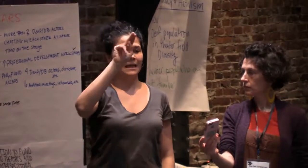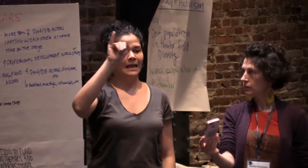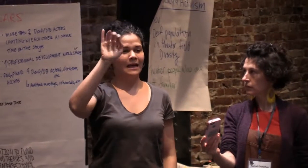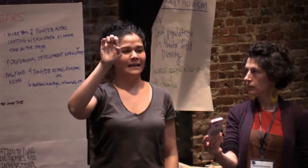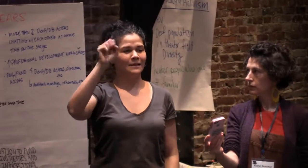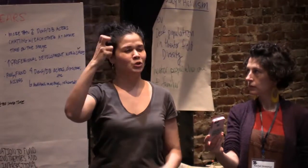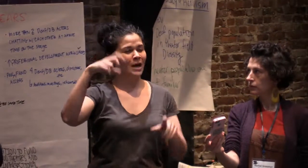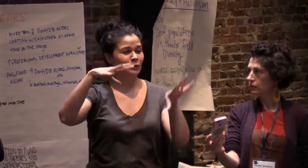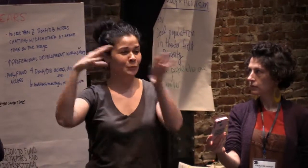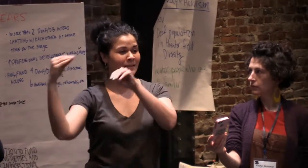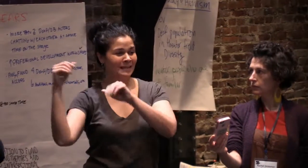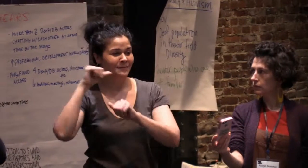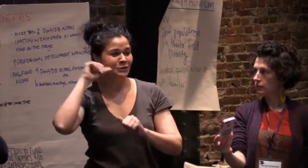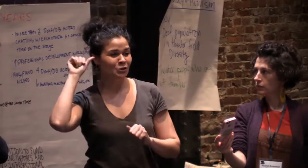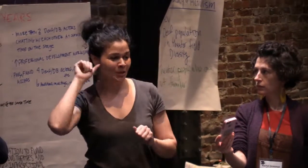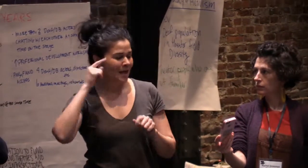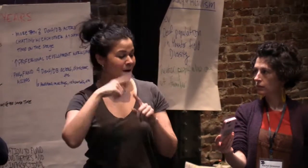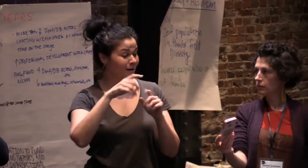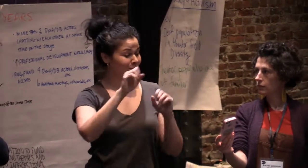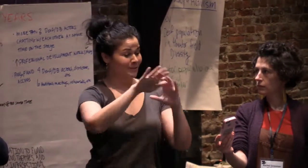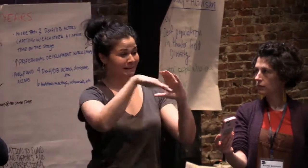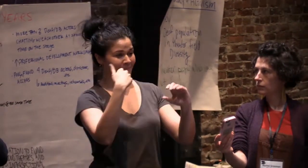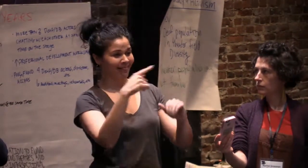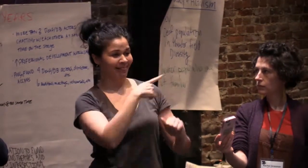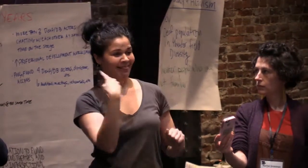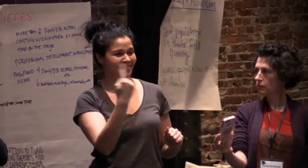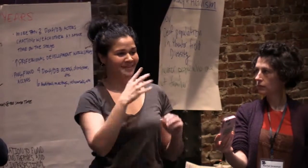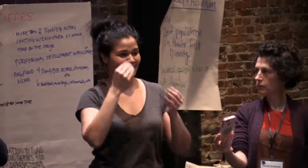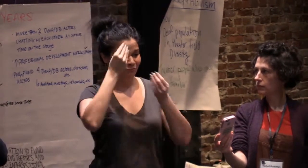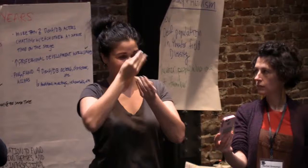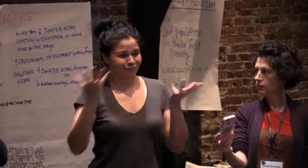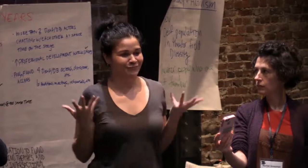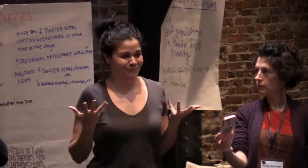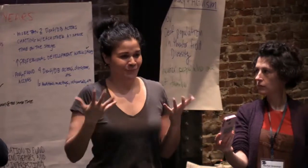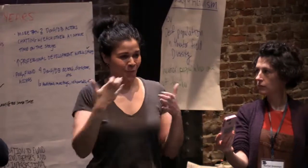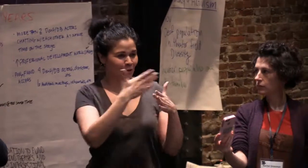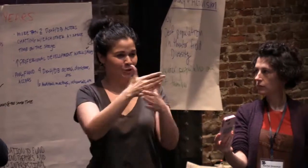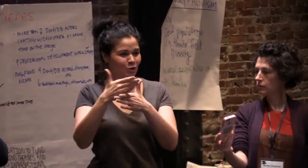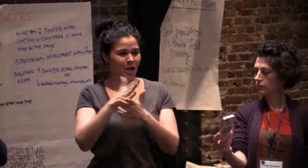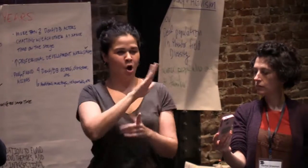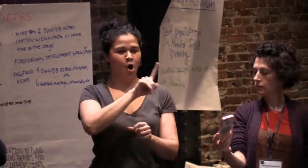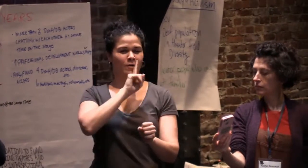I'm going to speak for Annie, who had to leave yesterday. She emailed the group.